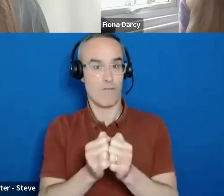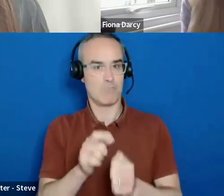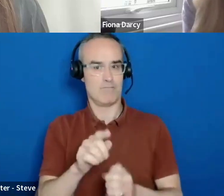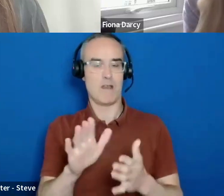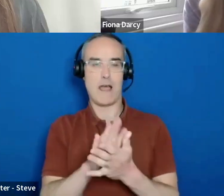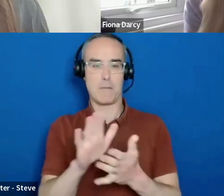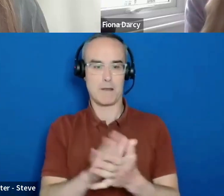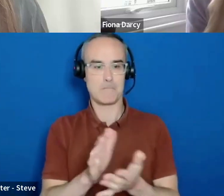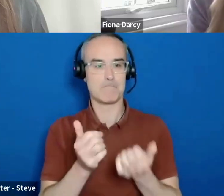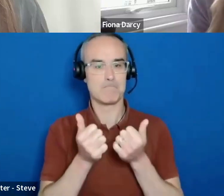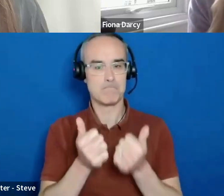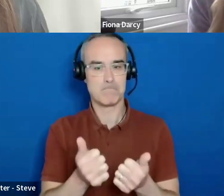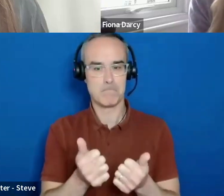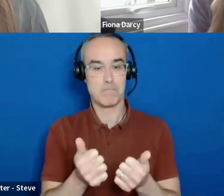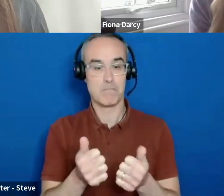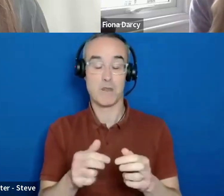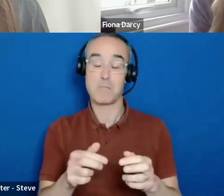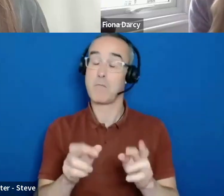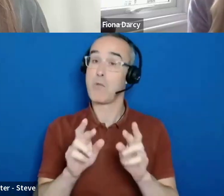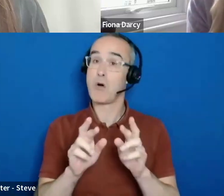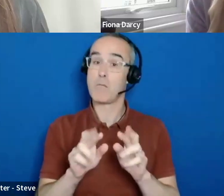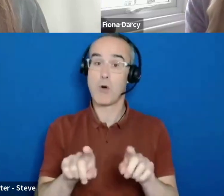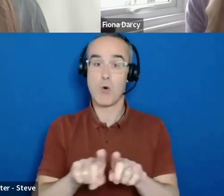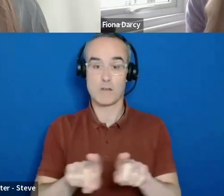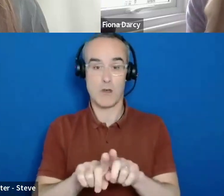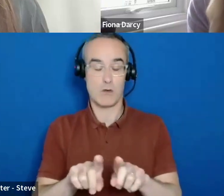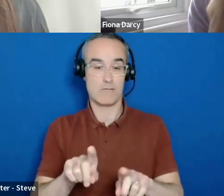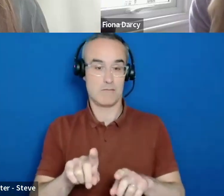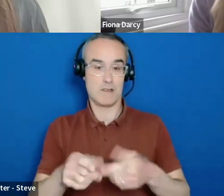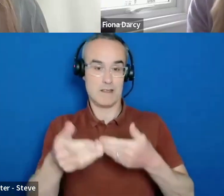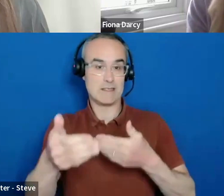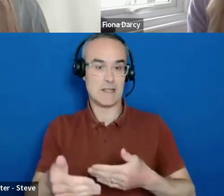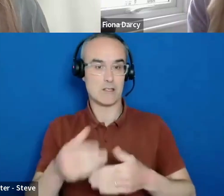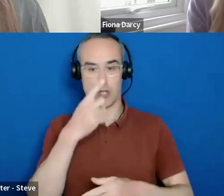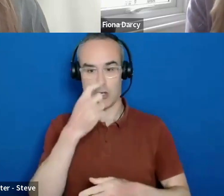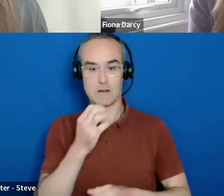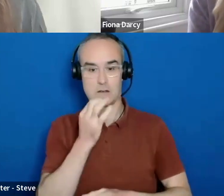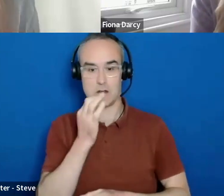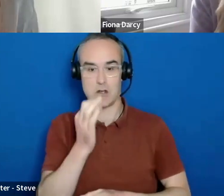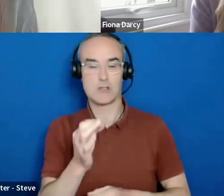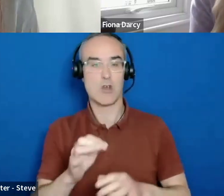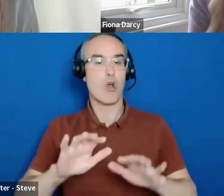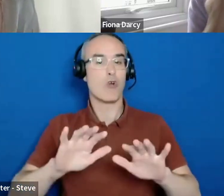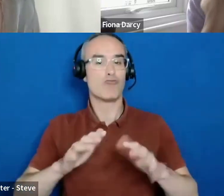And that is also the stage where you can request reasonable adjustments or apply under the Disability Confident scheme,